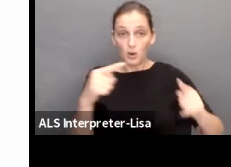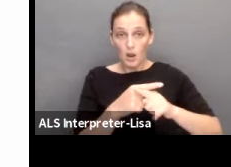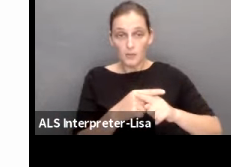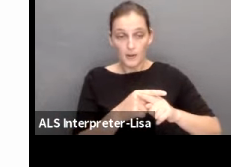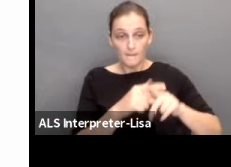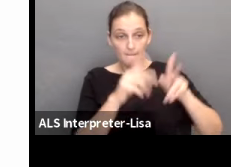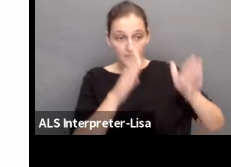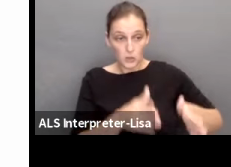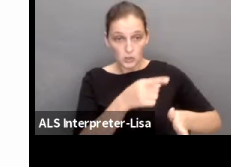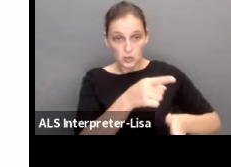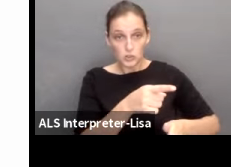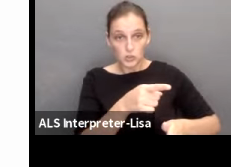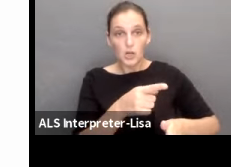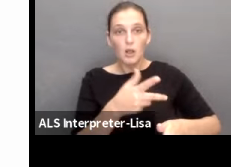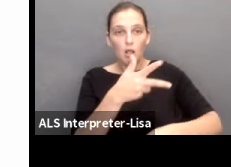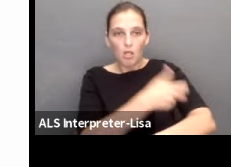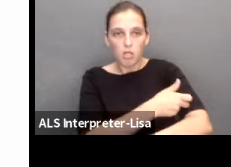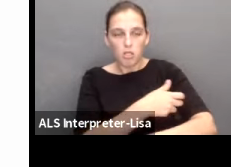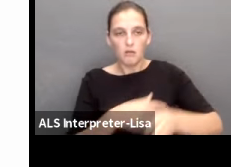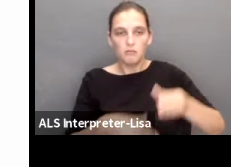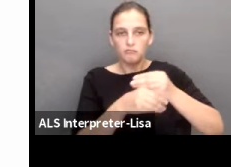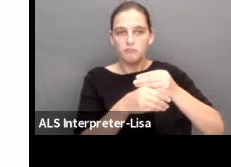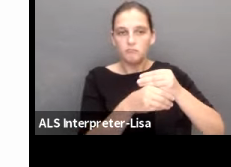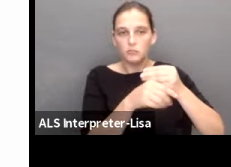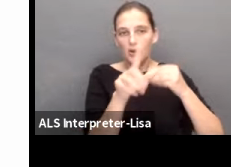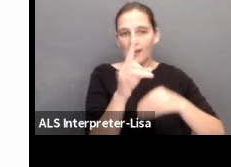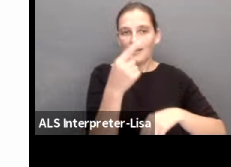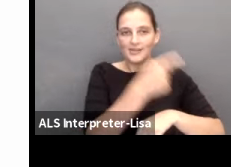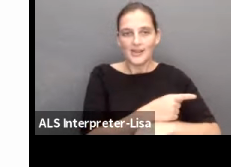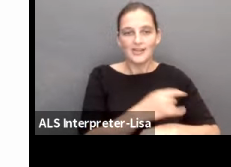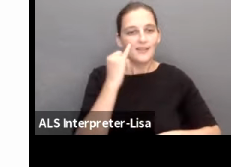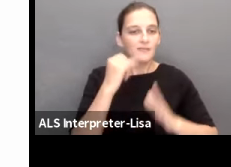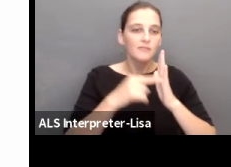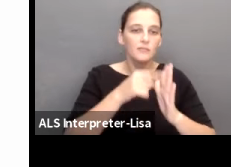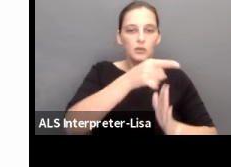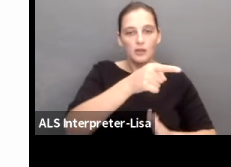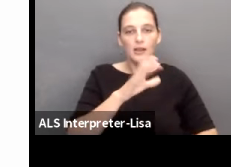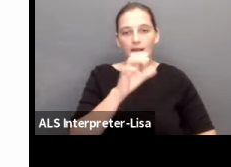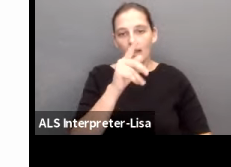shot 20 days afterwards, are people like I said active cancer treatment, organ transplant, stem